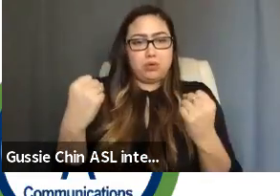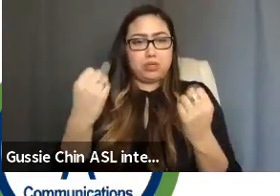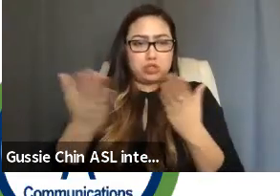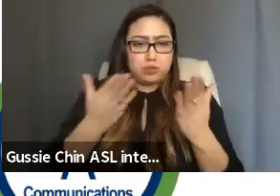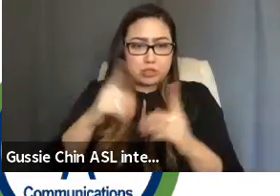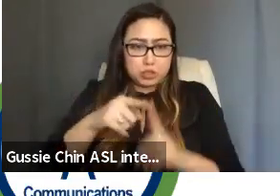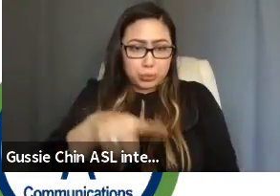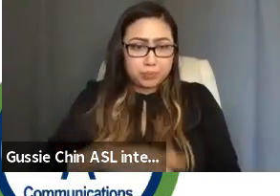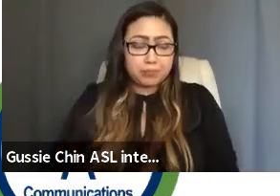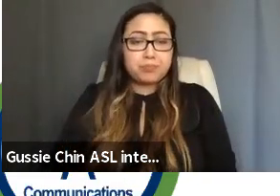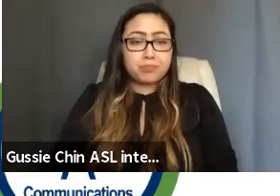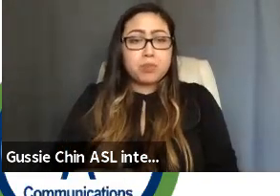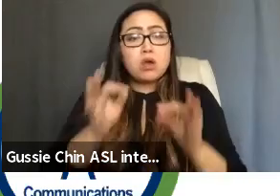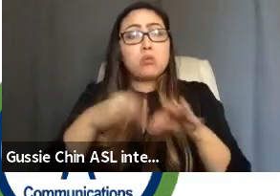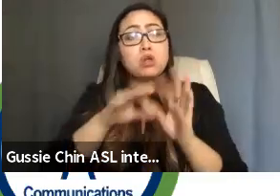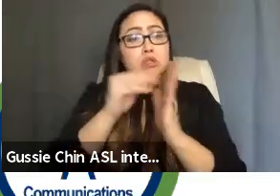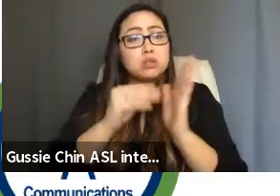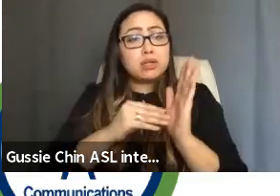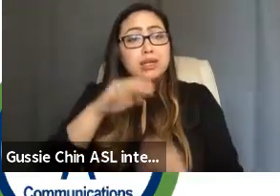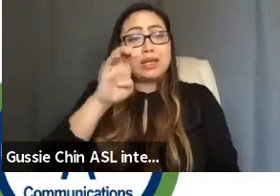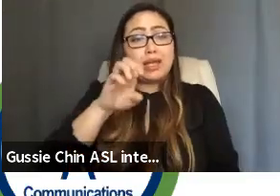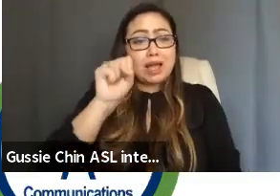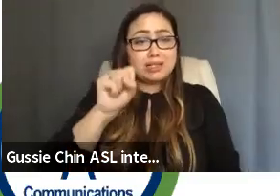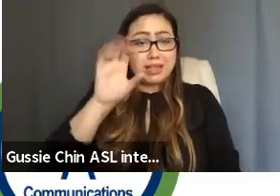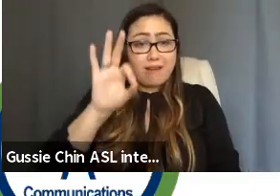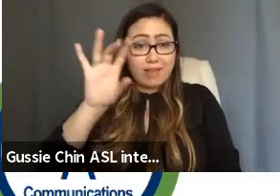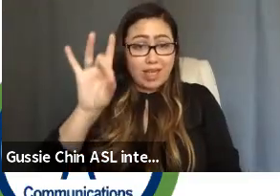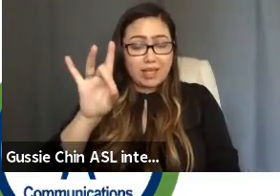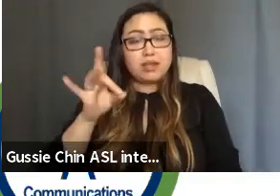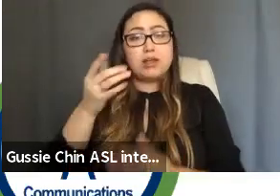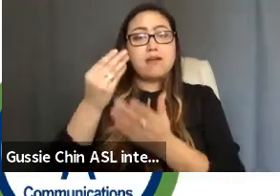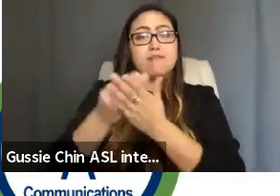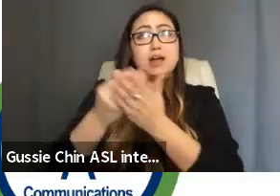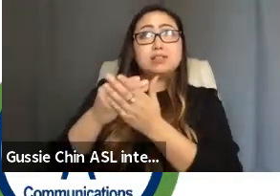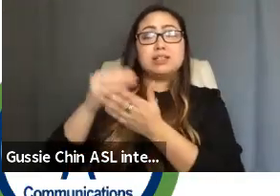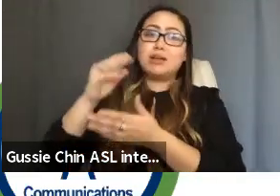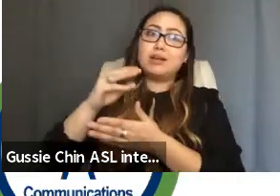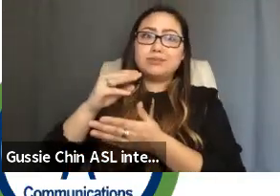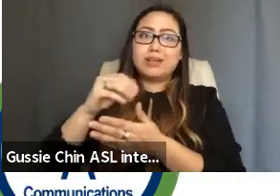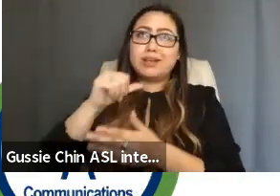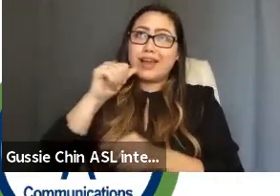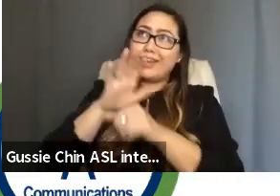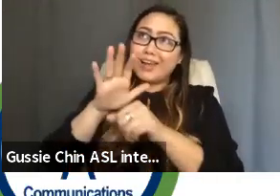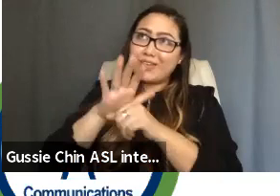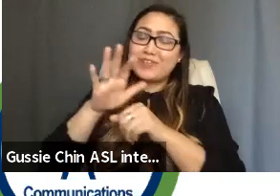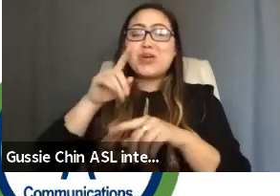Worth noting, ESF 8 has been funded, although under funded, for intentional planning and